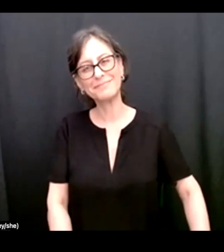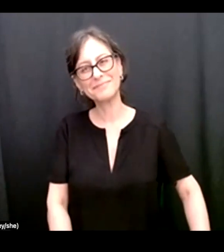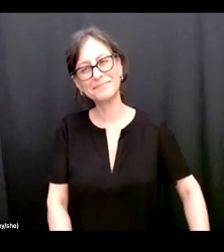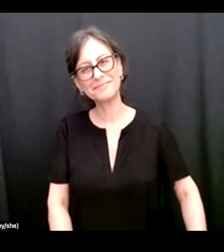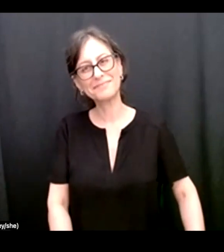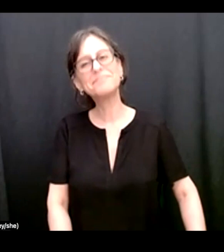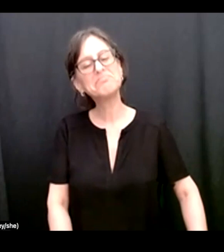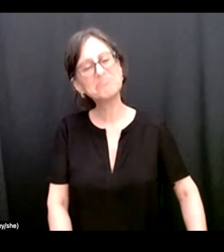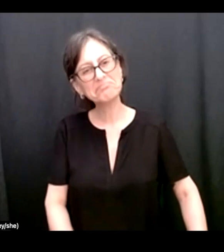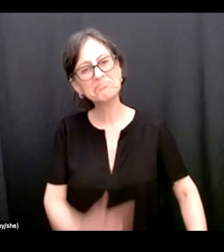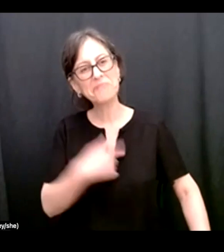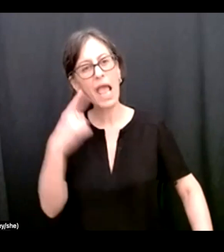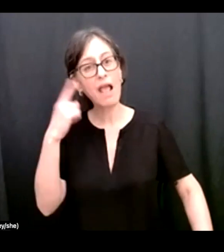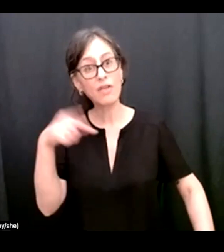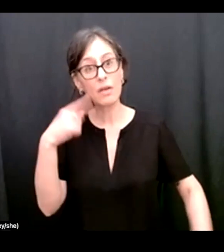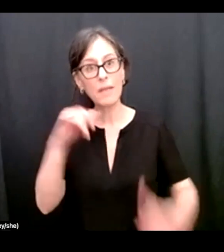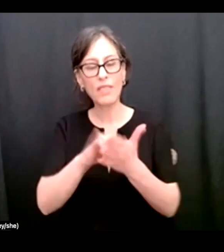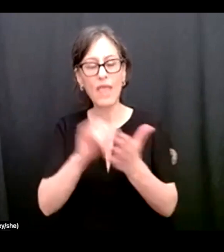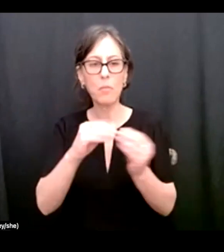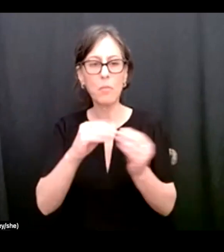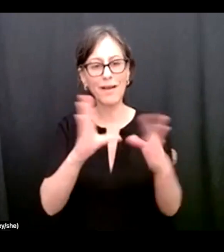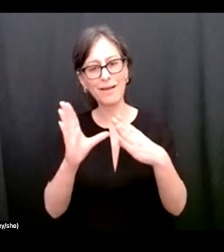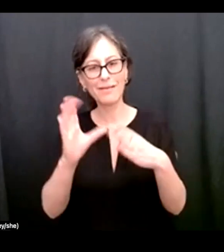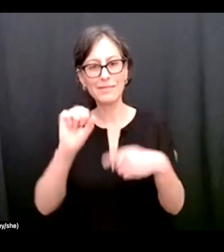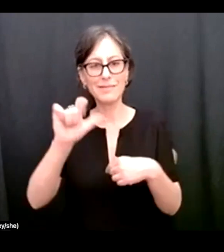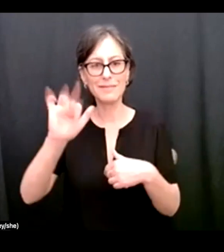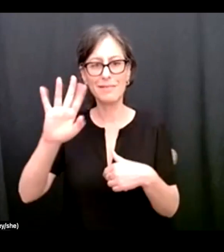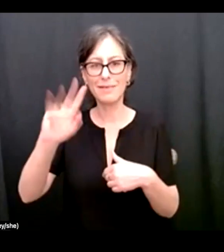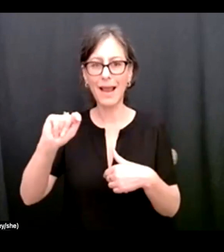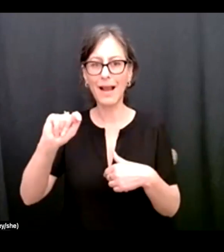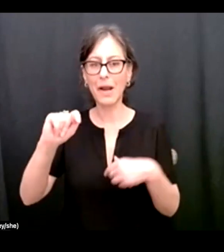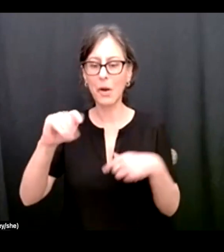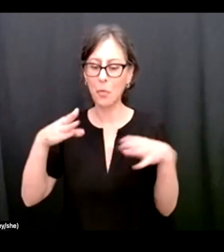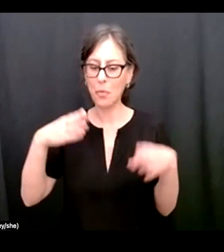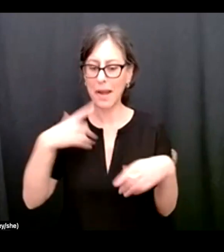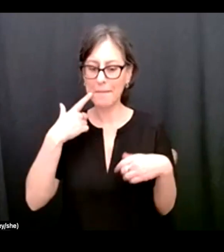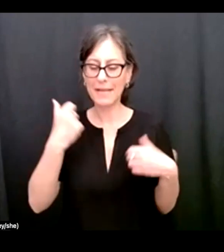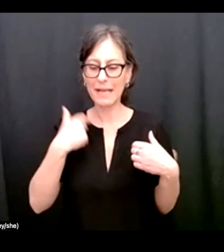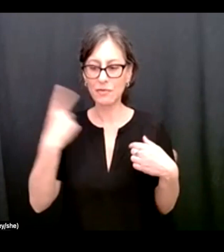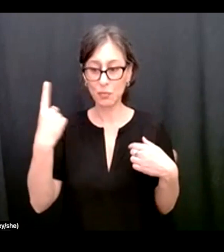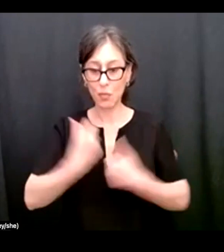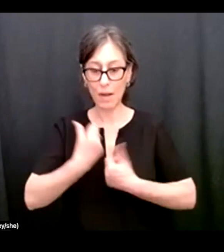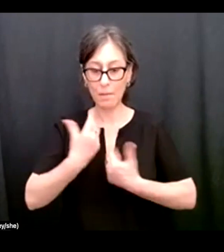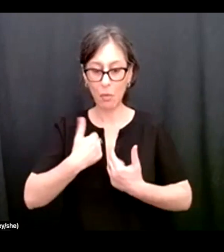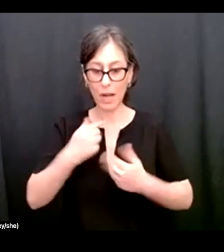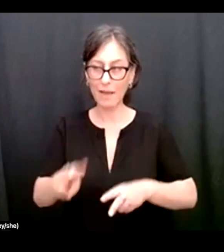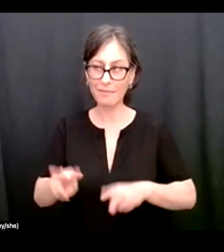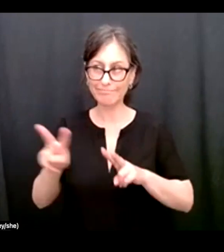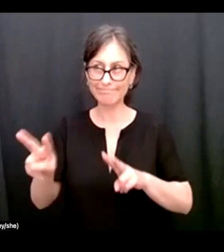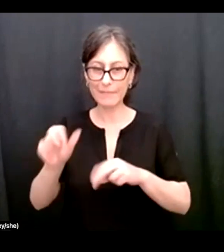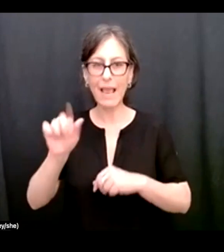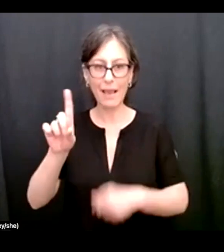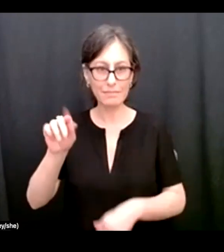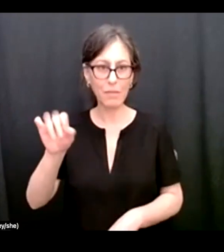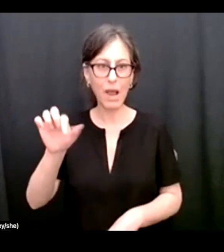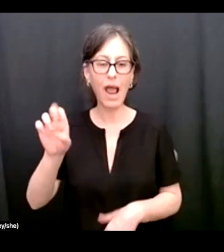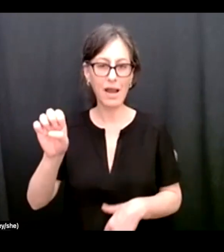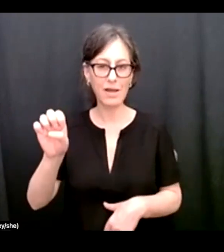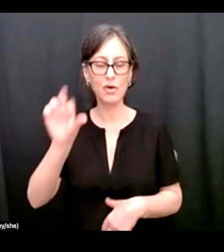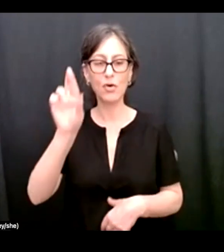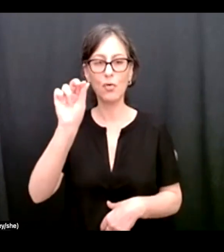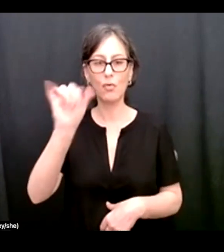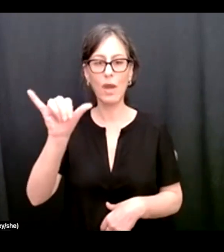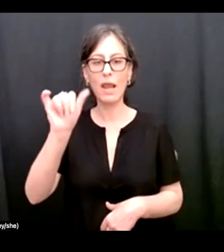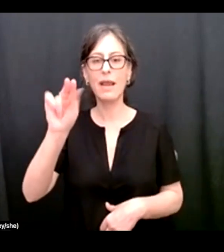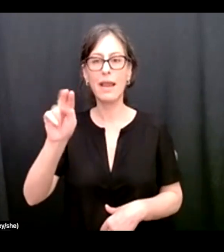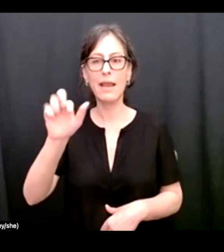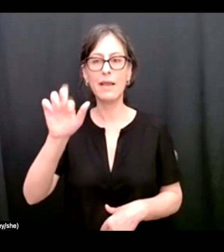and I thought of this in a slant way because a poet I admire, Ray Antrobus, who's from England,